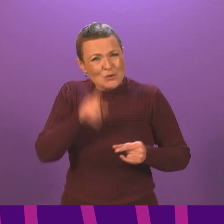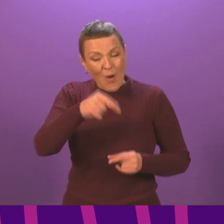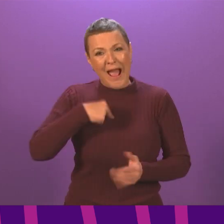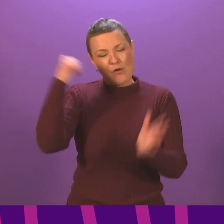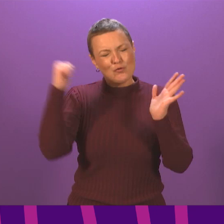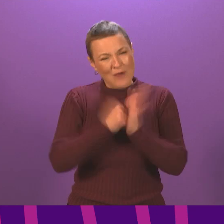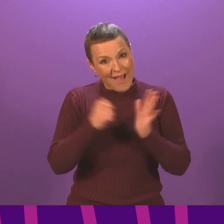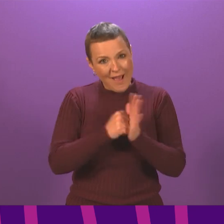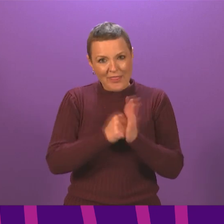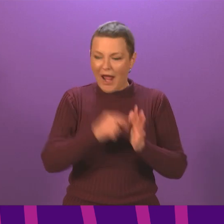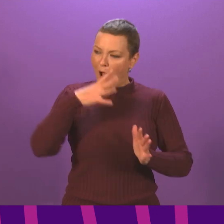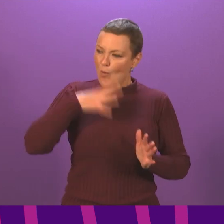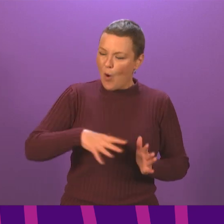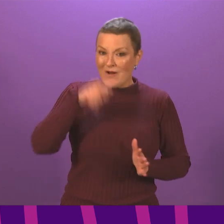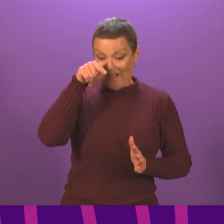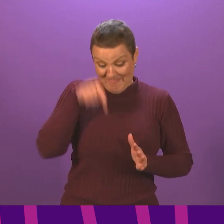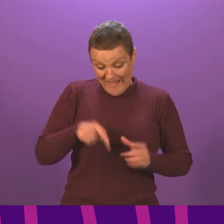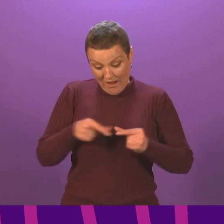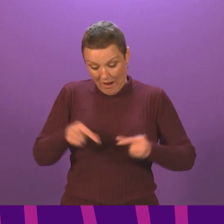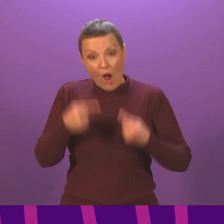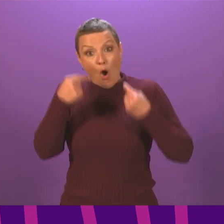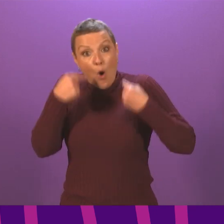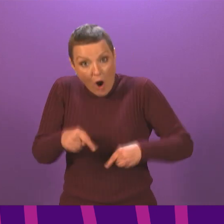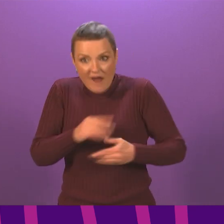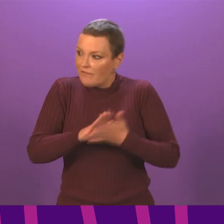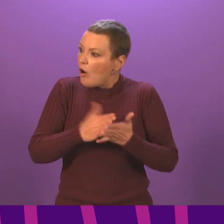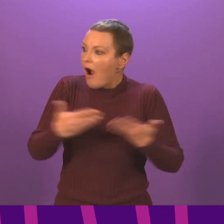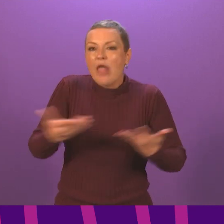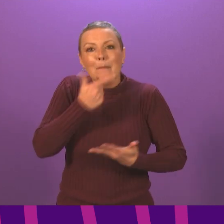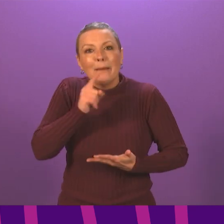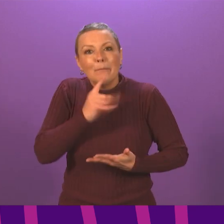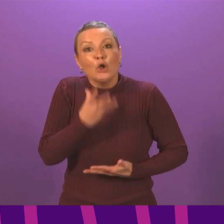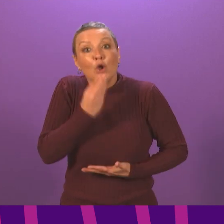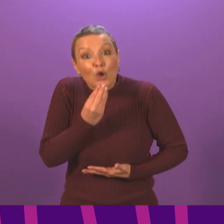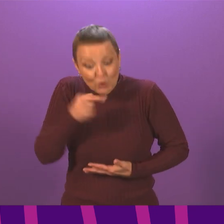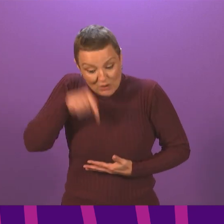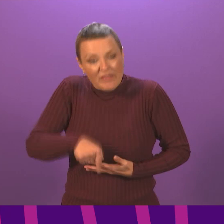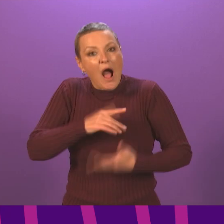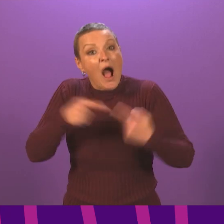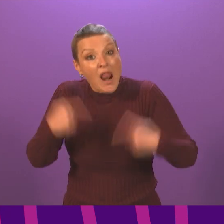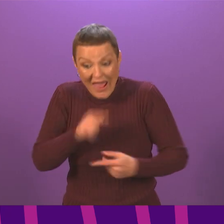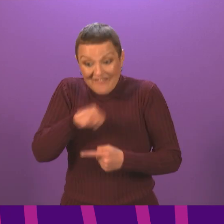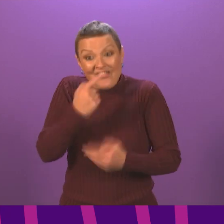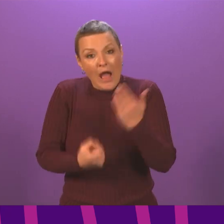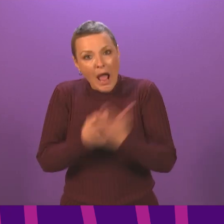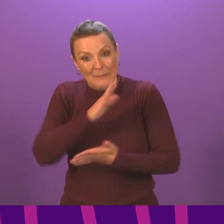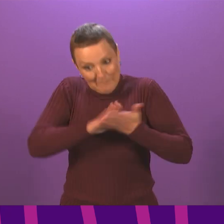have to get on their day off, we need to get that authorisation, which will help us to roll the testing out further.